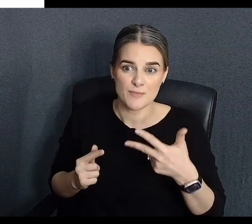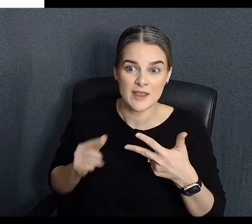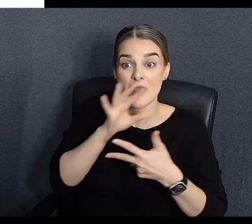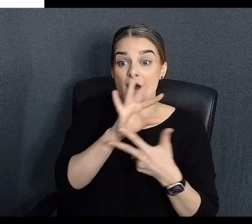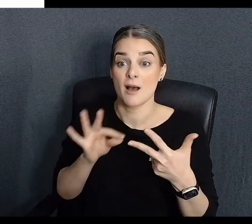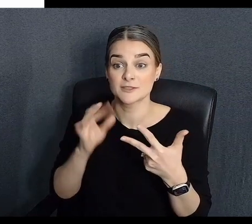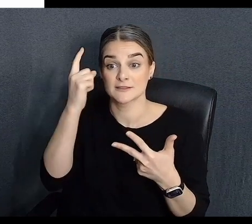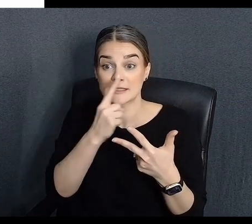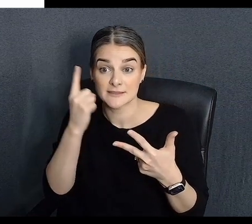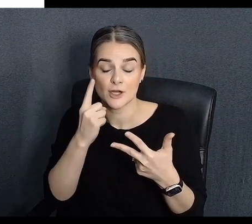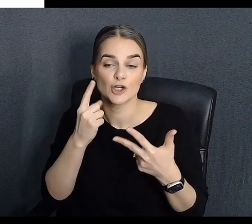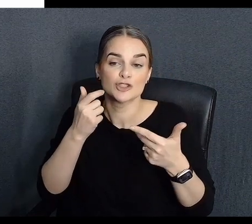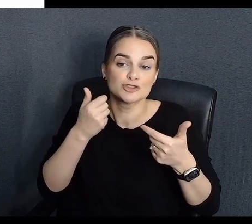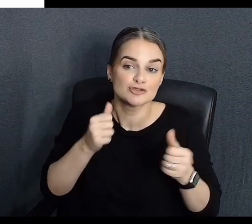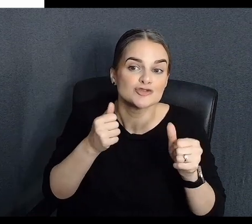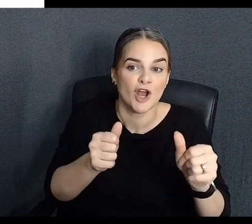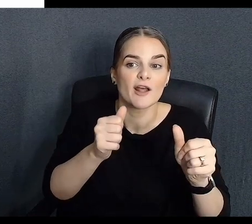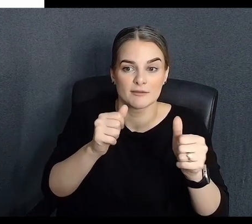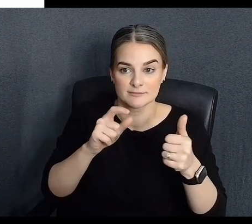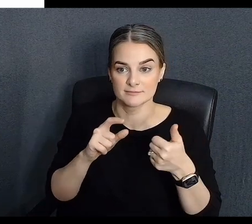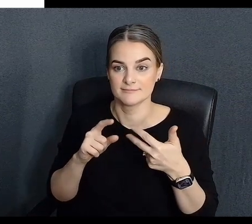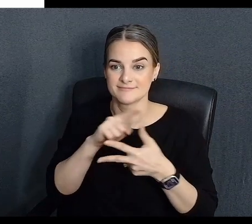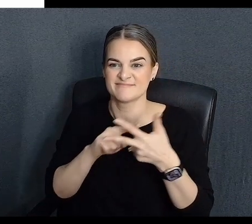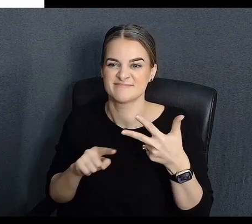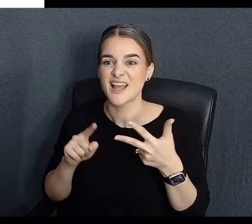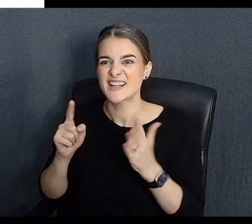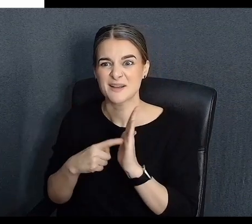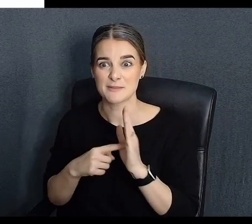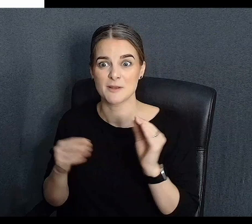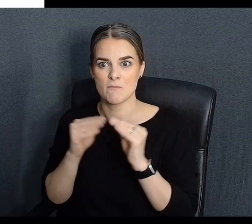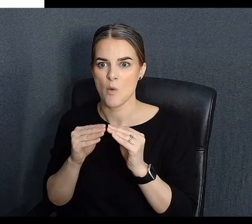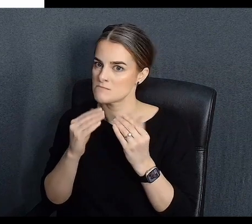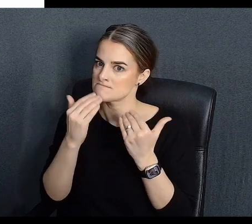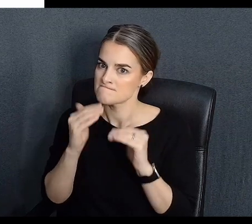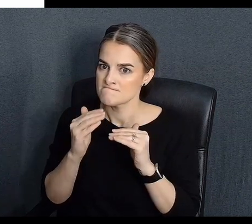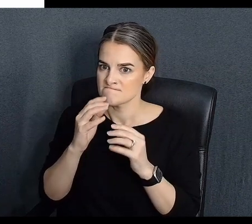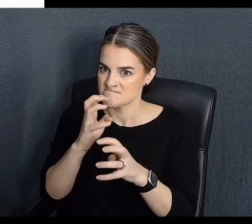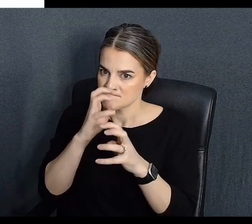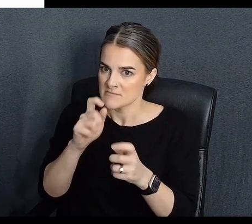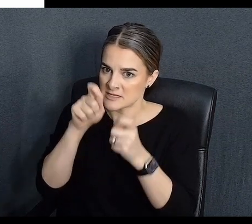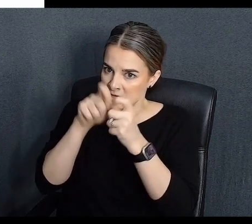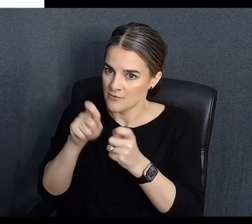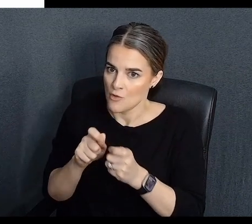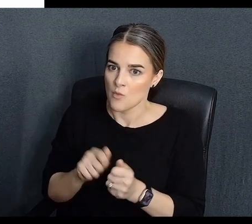Some get a little more specific with those requirements, but it's always good to at least in the report, include information about three things